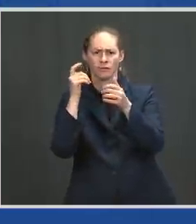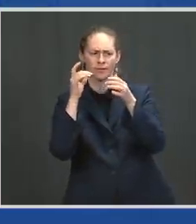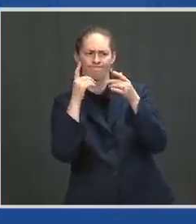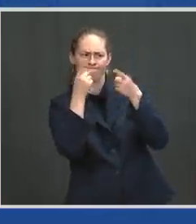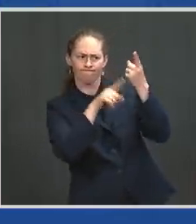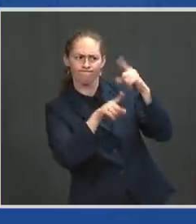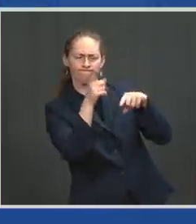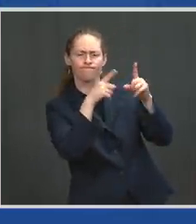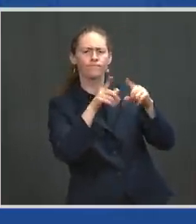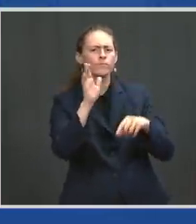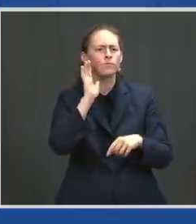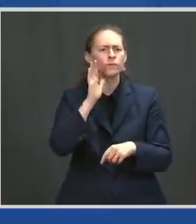The President: No.